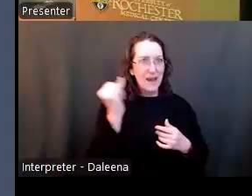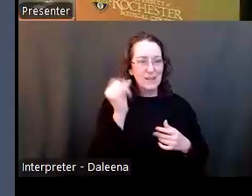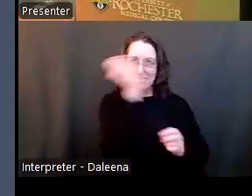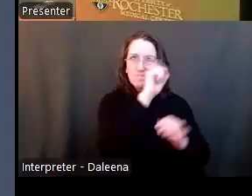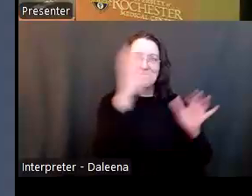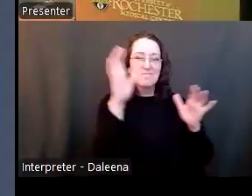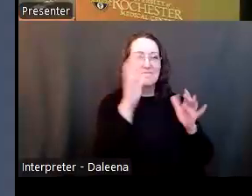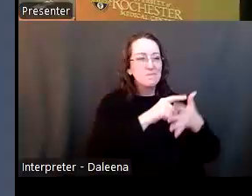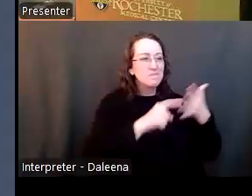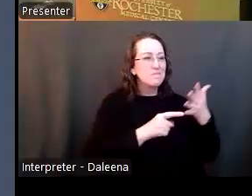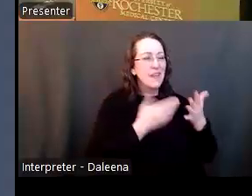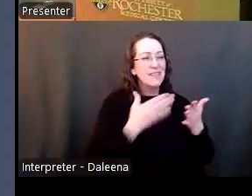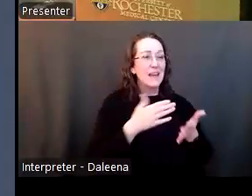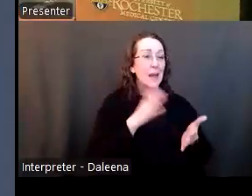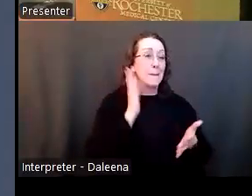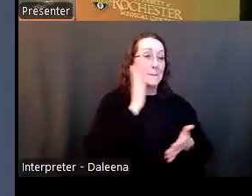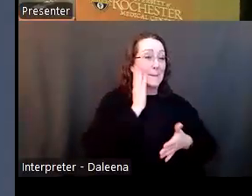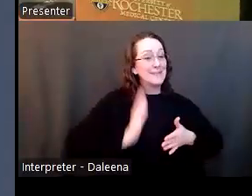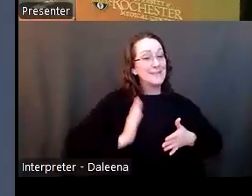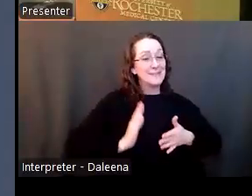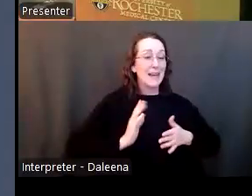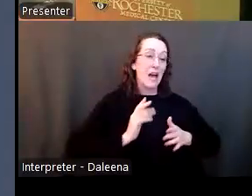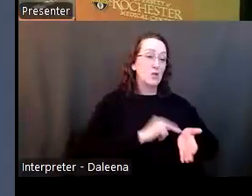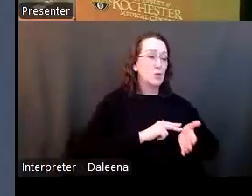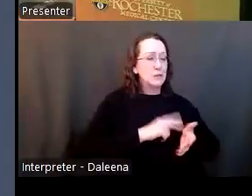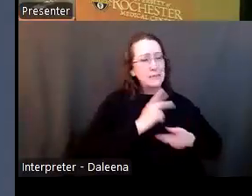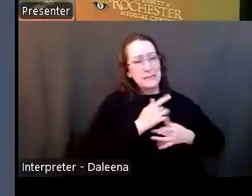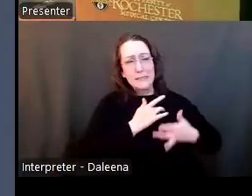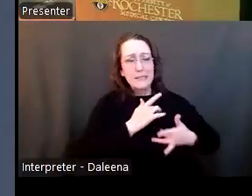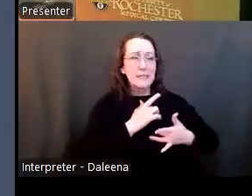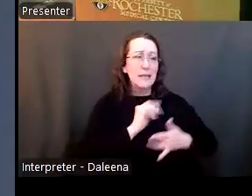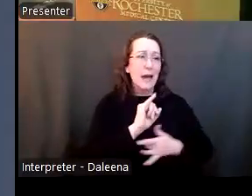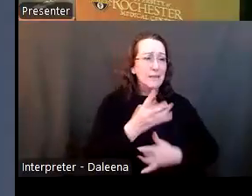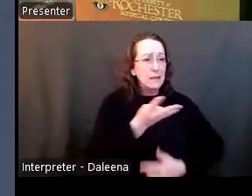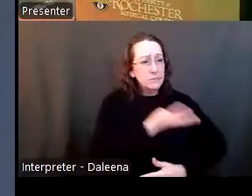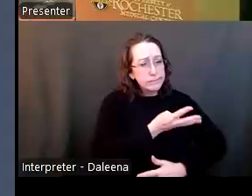bedside nurse has to worry about so if they're doing IV meds they're doing tube feedings they